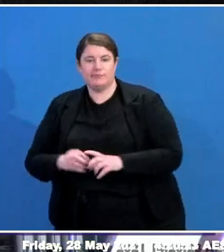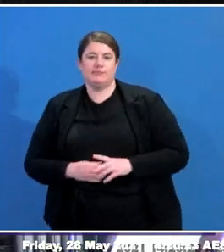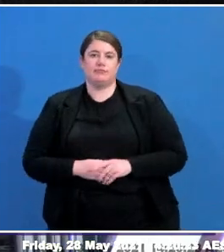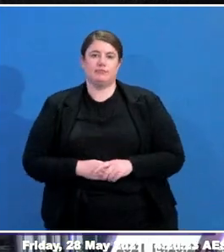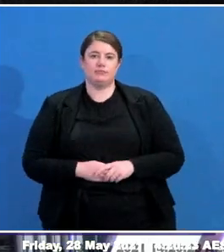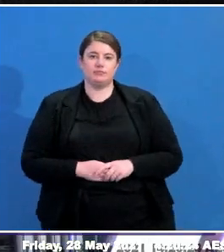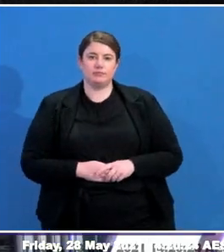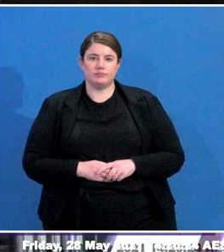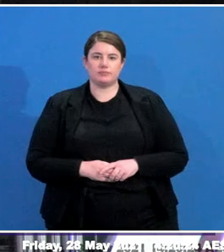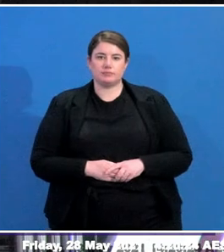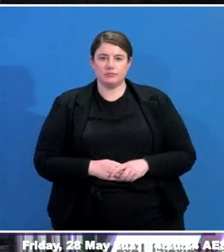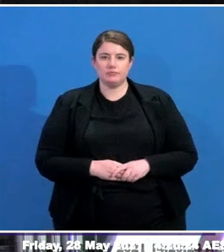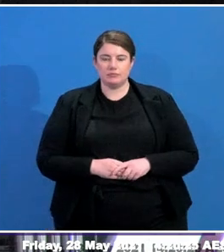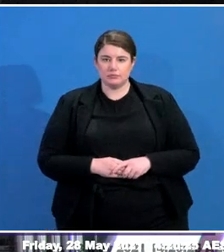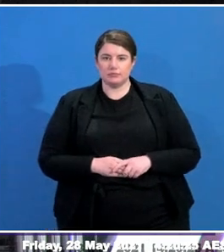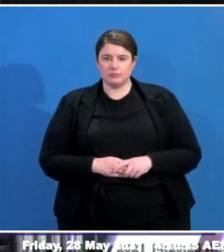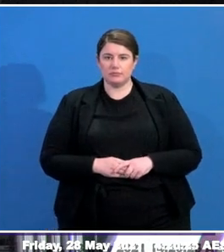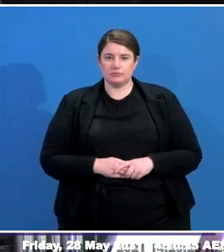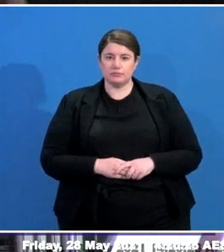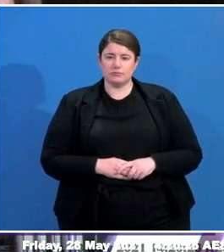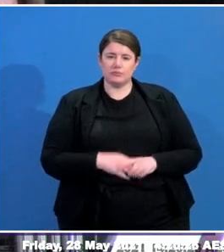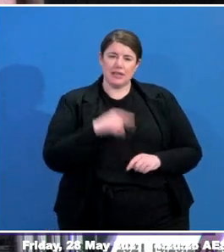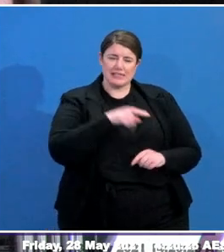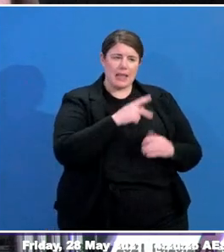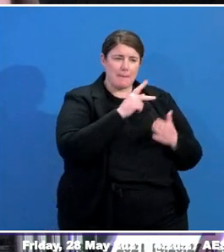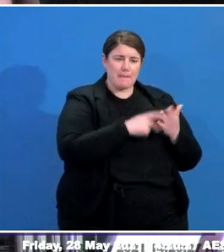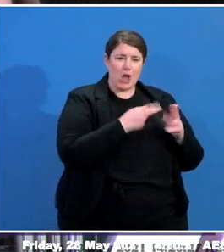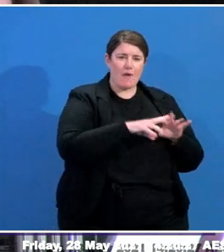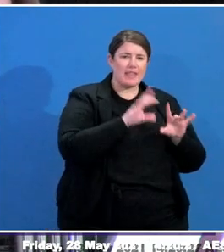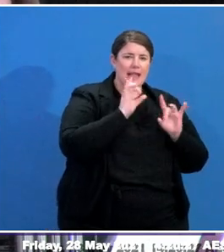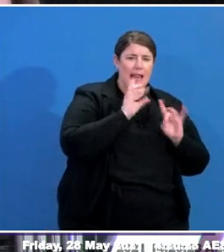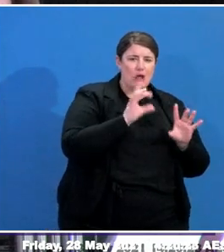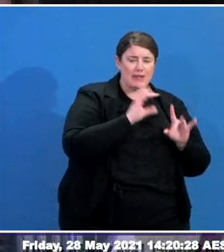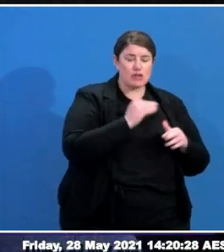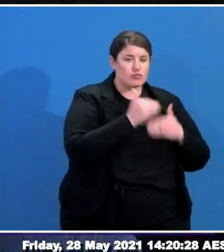And so is that part of the clarification process or is that after you are in an investigation?